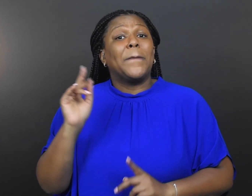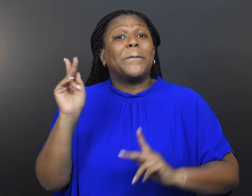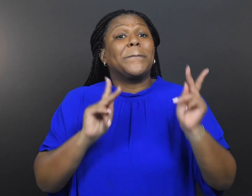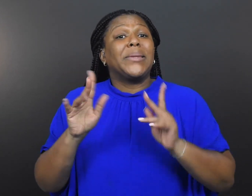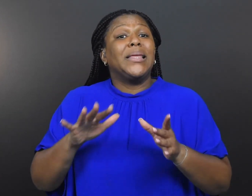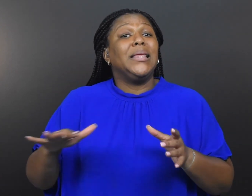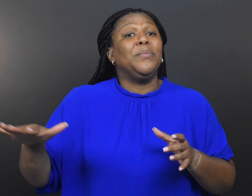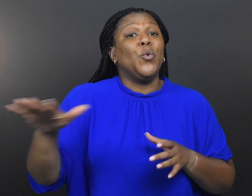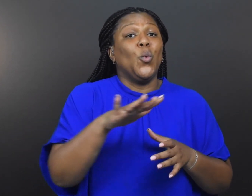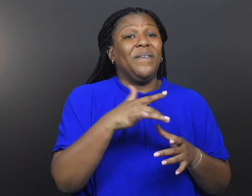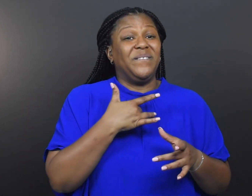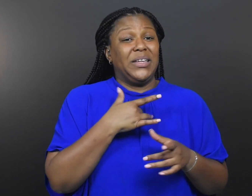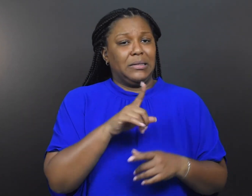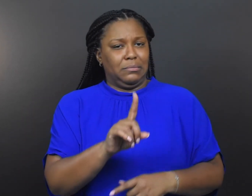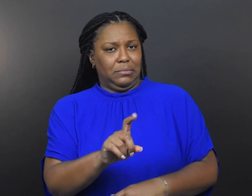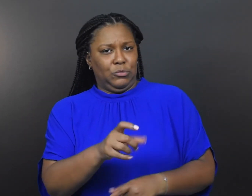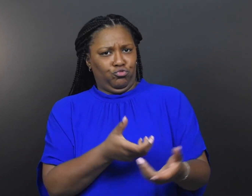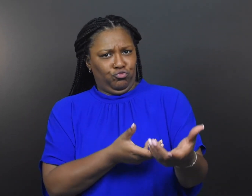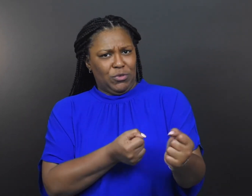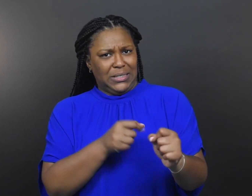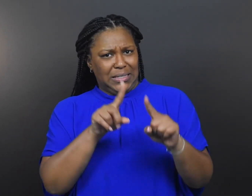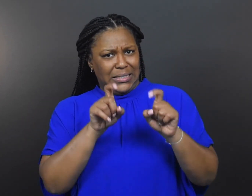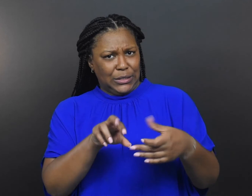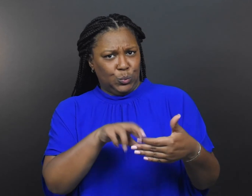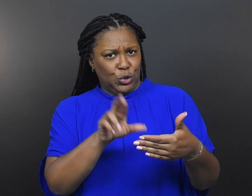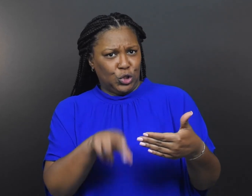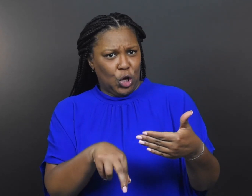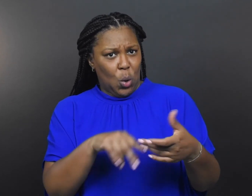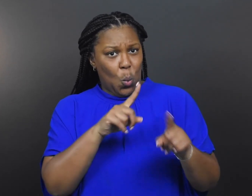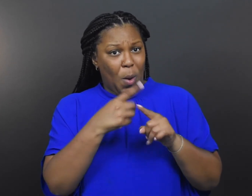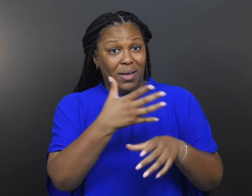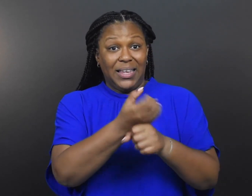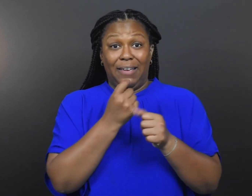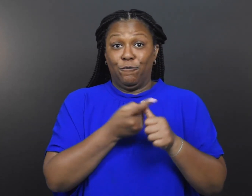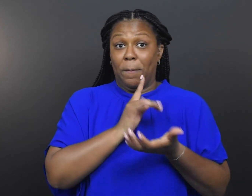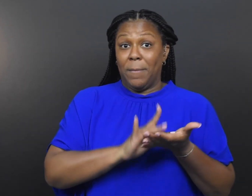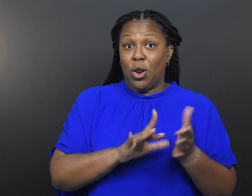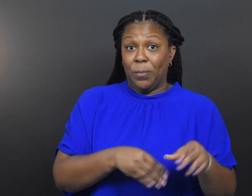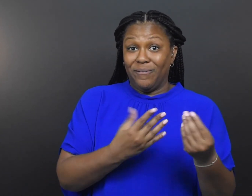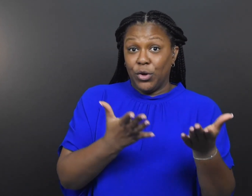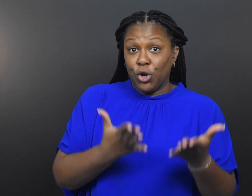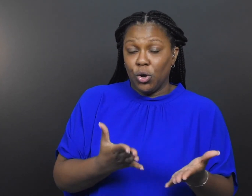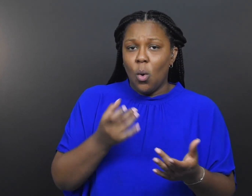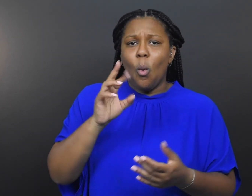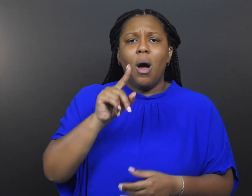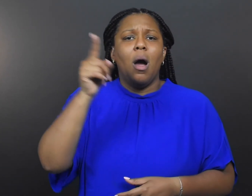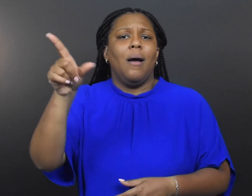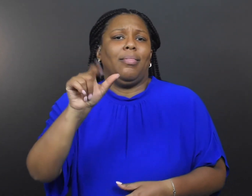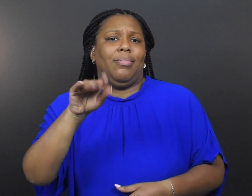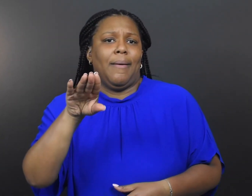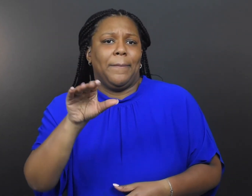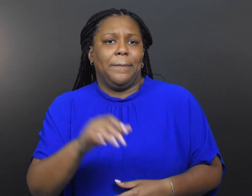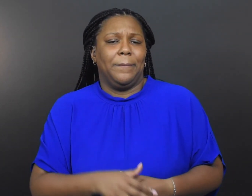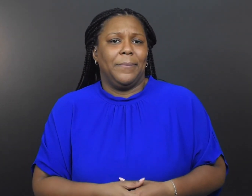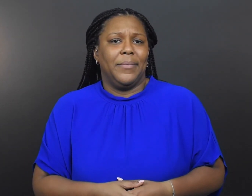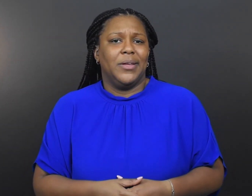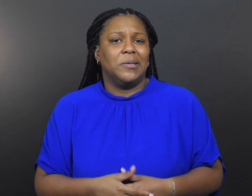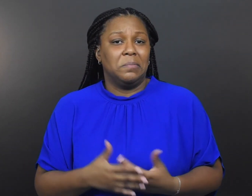trust a test result that they get from a medical provider or from a lab,” she says.